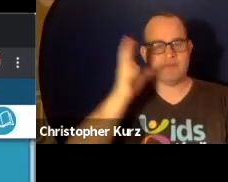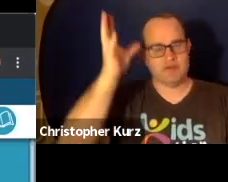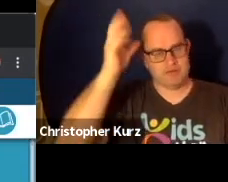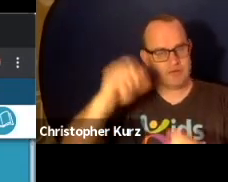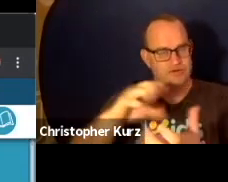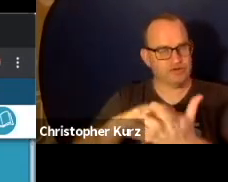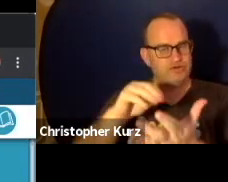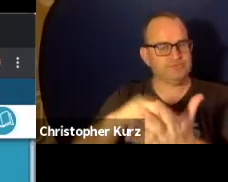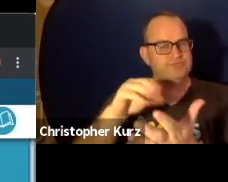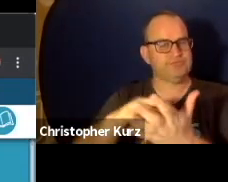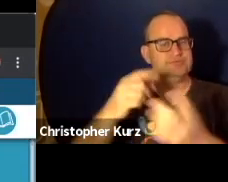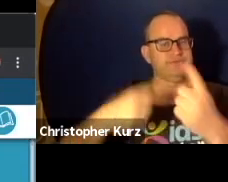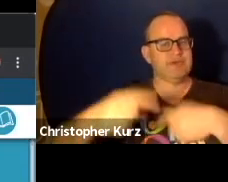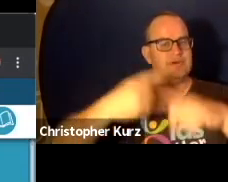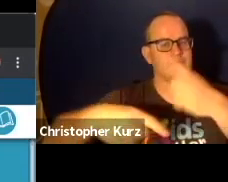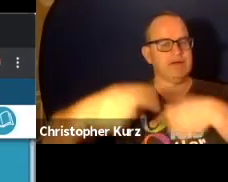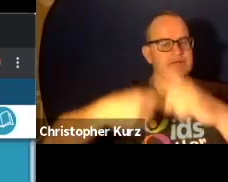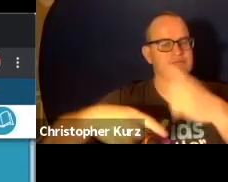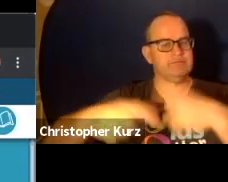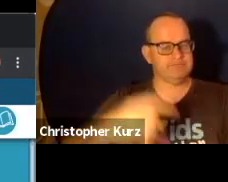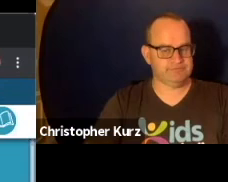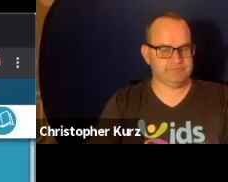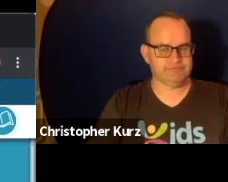We feel this is useful for parents as well,